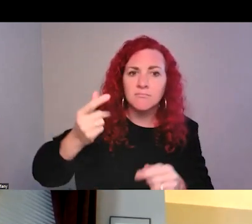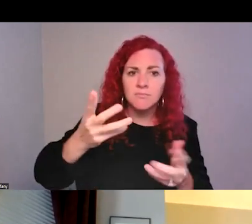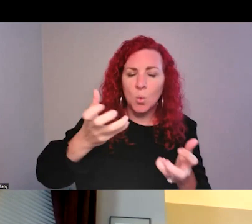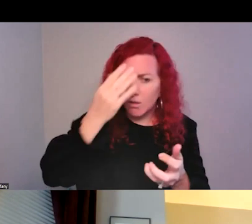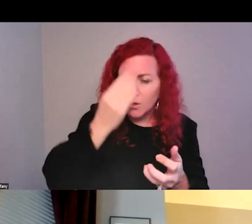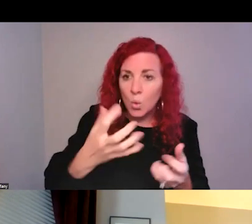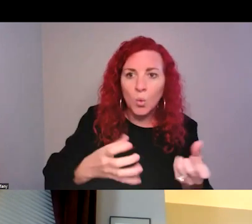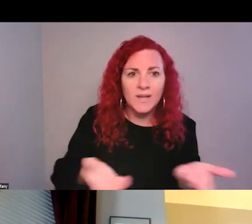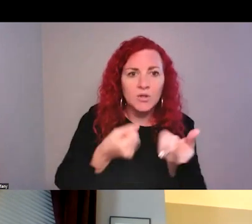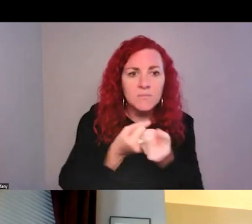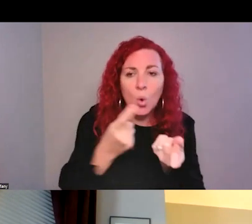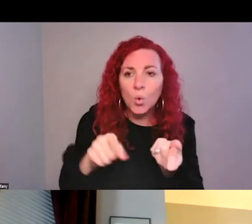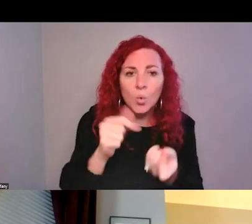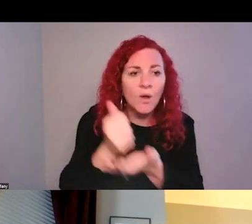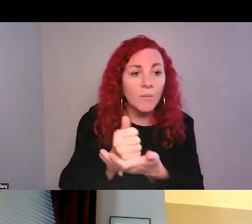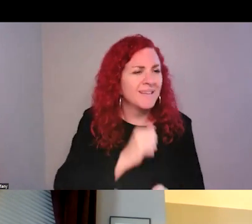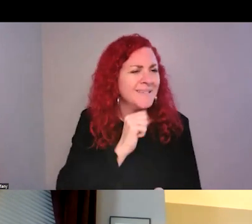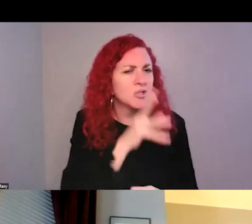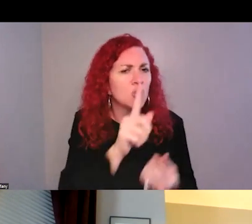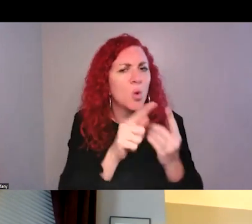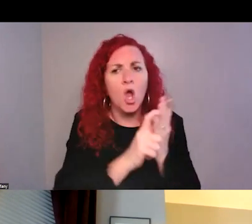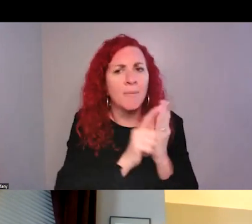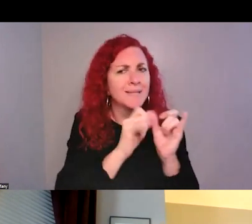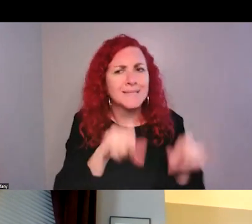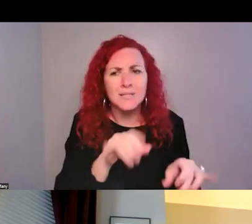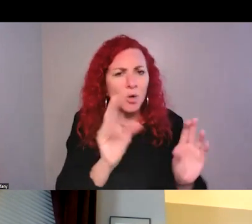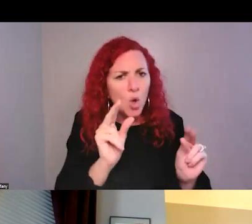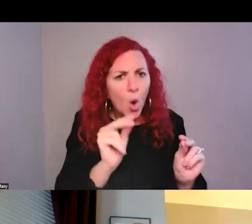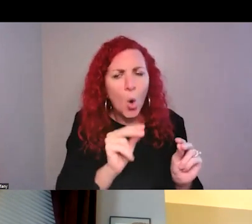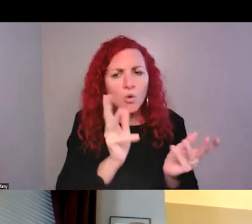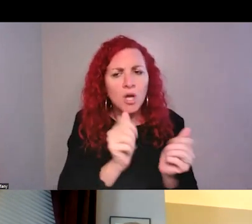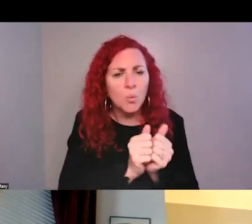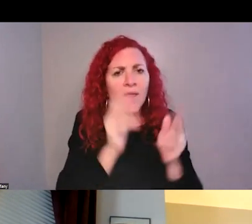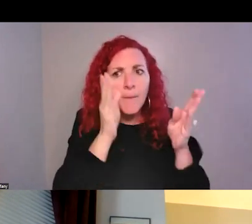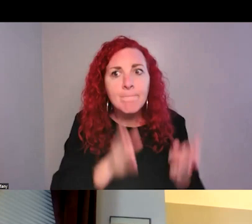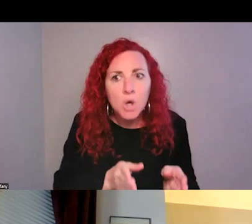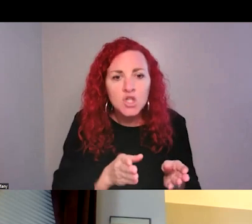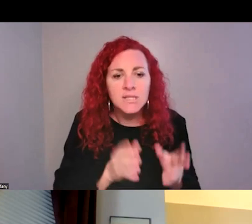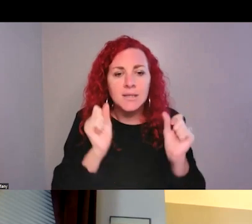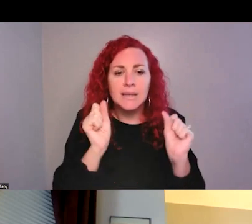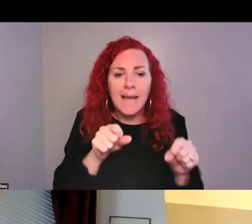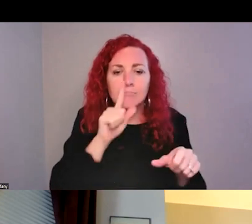WE WANT YOU TO KNOW THAT THERE IS SOMEONE TO HELP YOU.